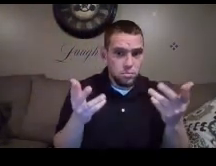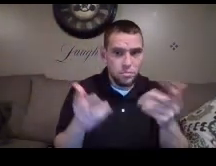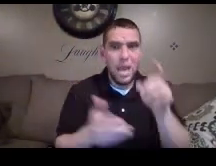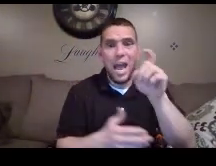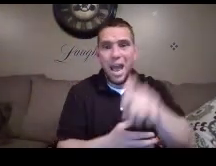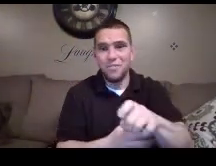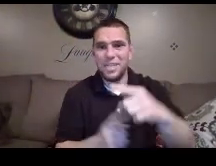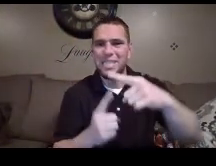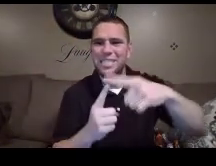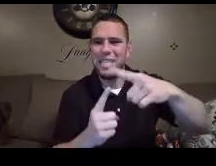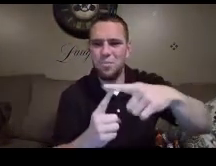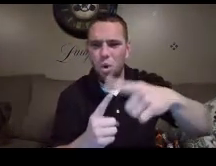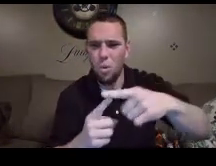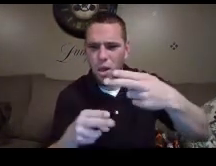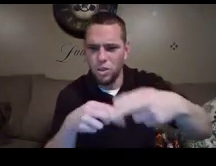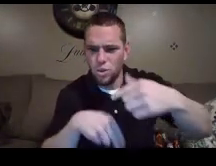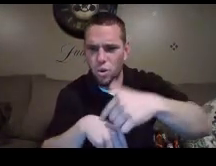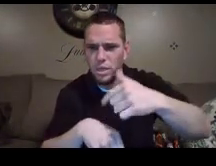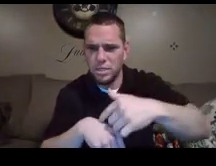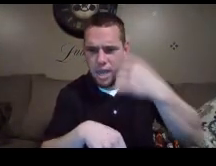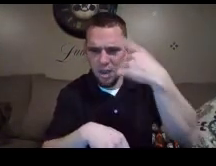so we can group these things. So, I tend to like to use